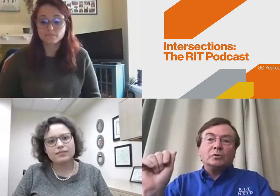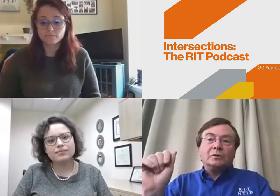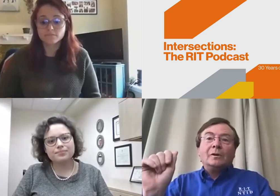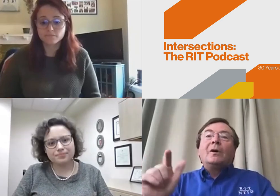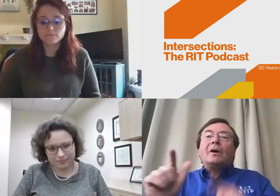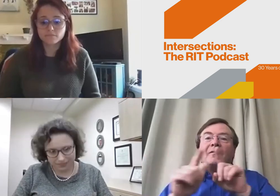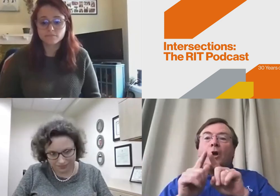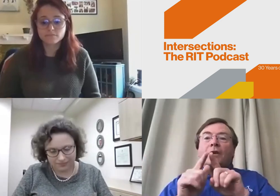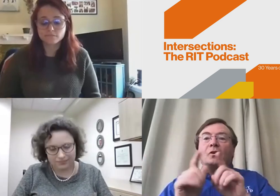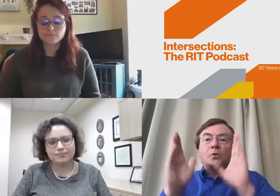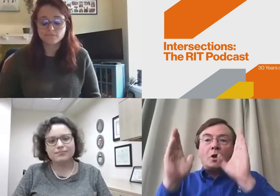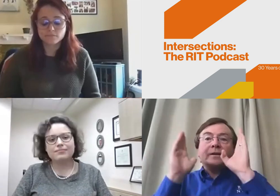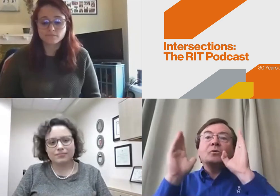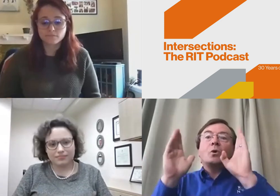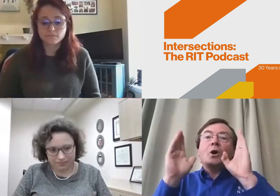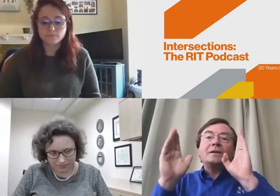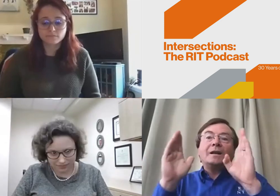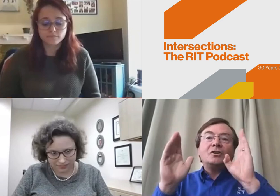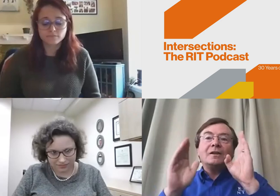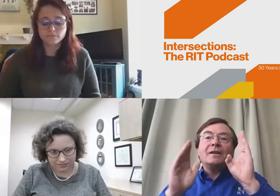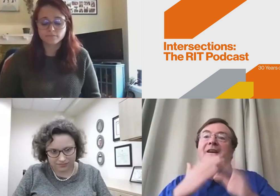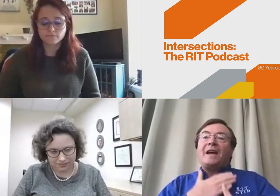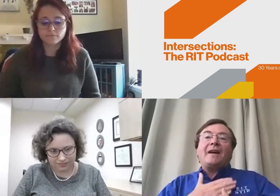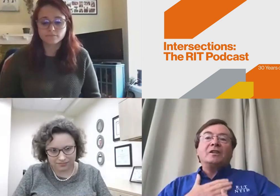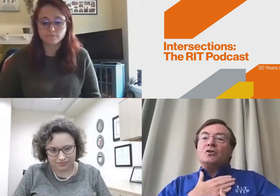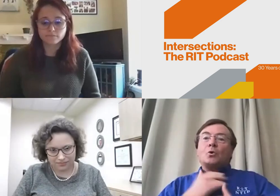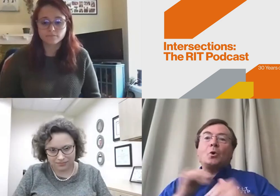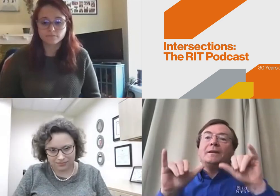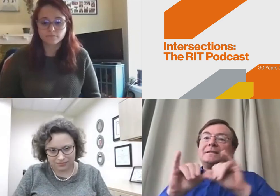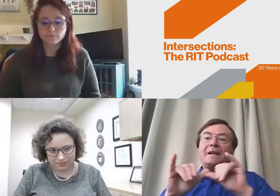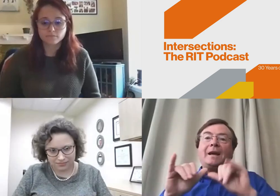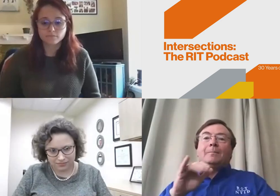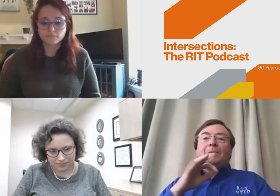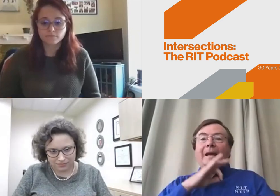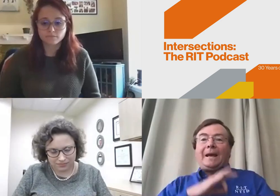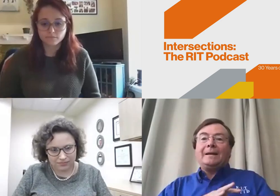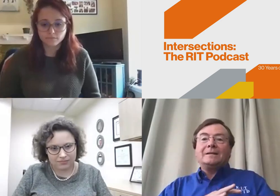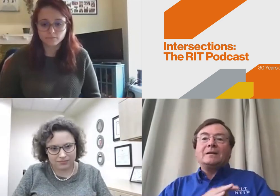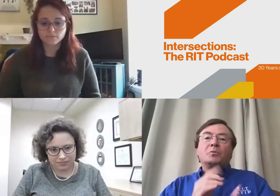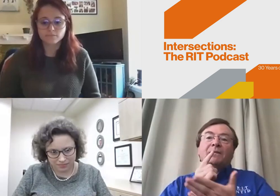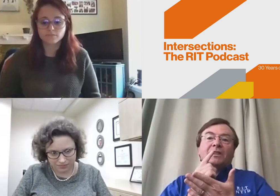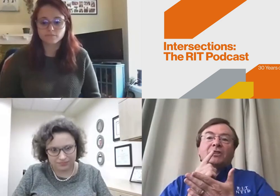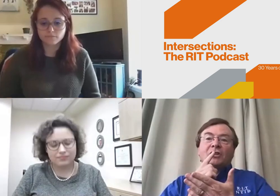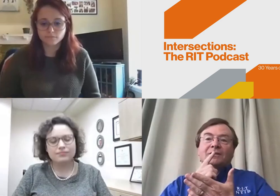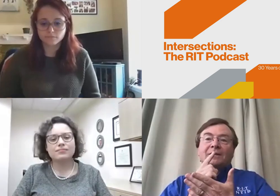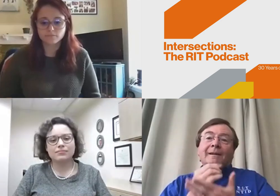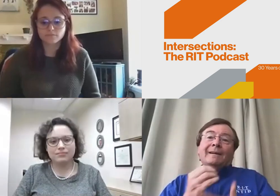have also brought it to our attention that they haven't enjoyed the same gains and privileges